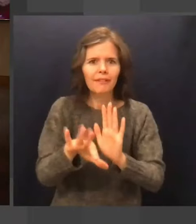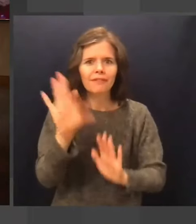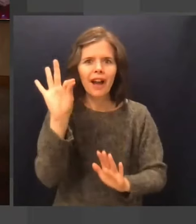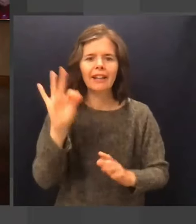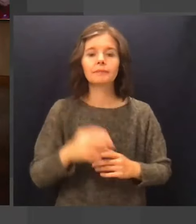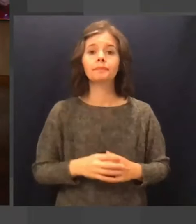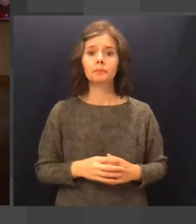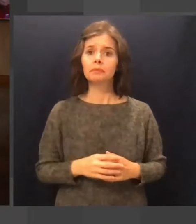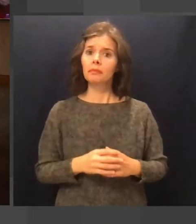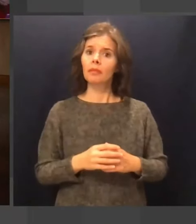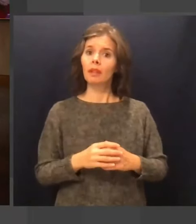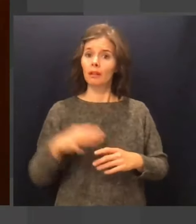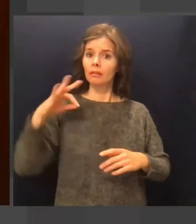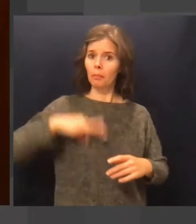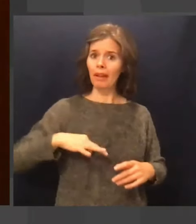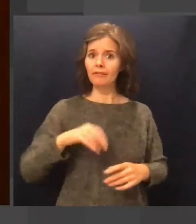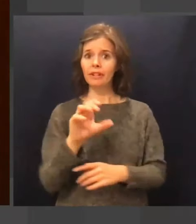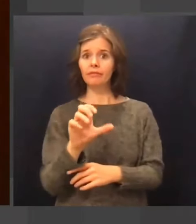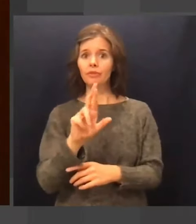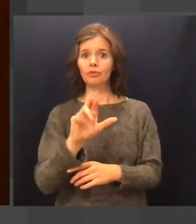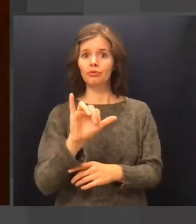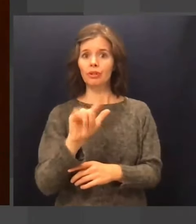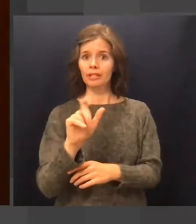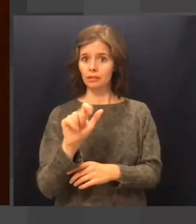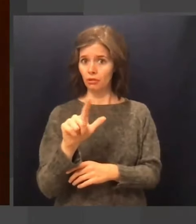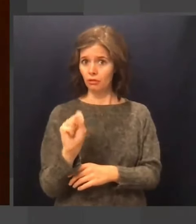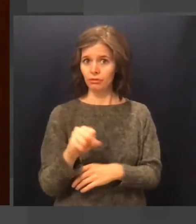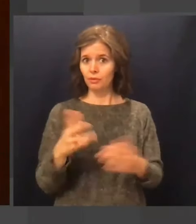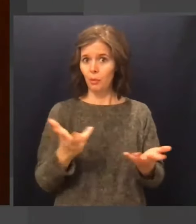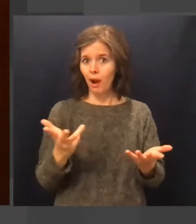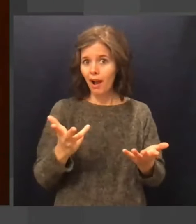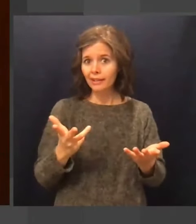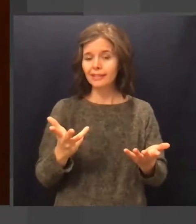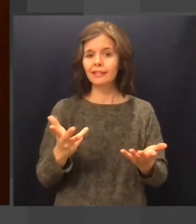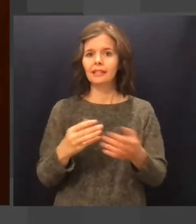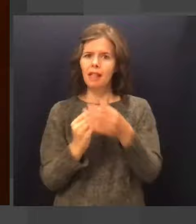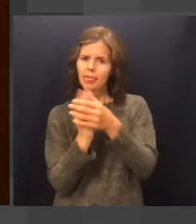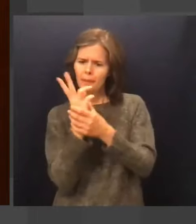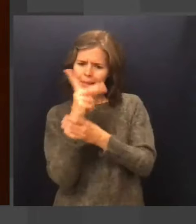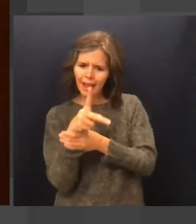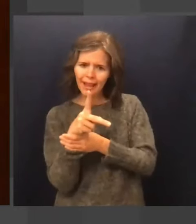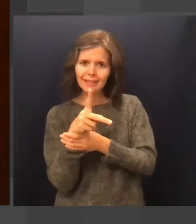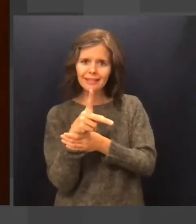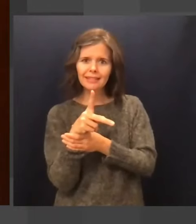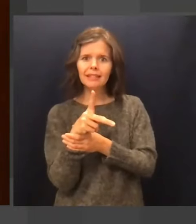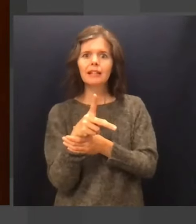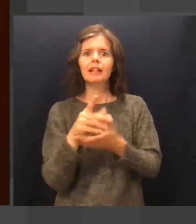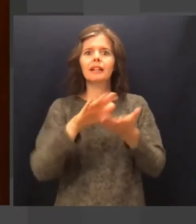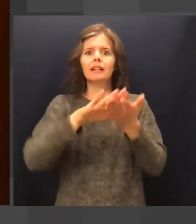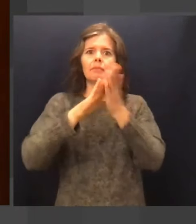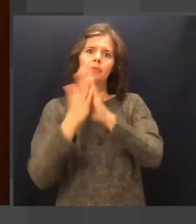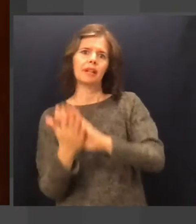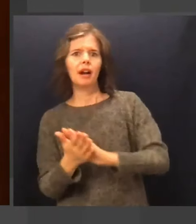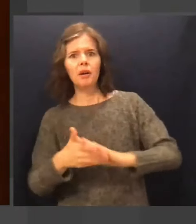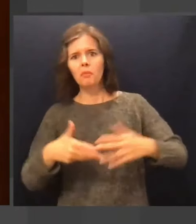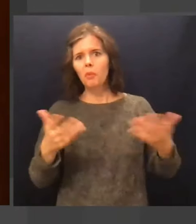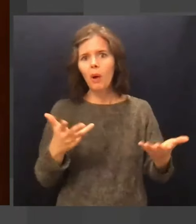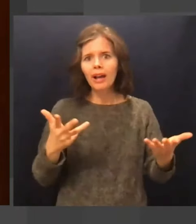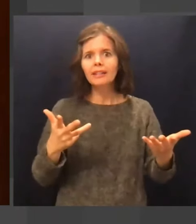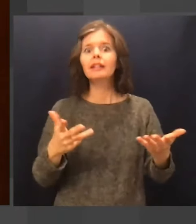AND YOU MENTIONED A USEFULNESS TO THEM. OH, YEAH.